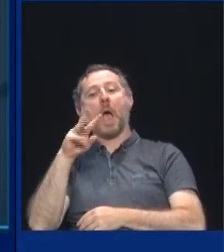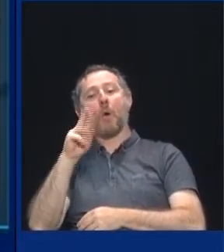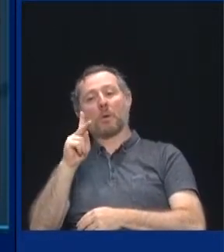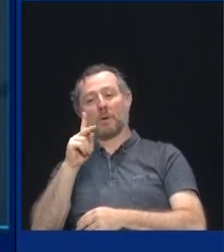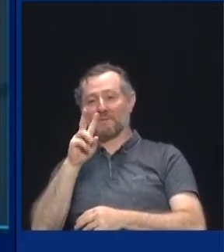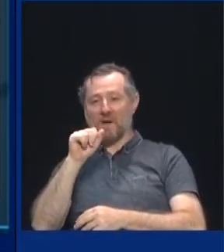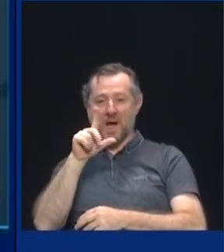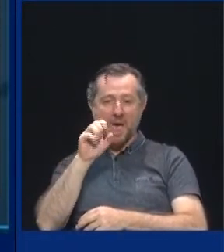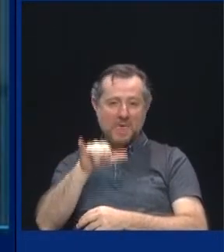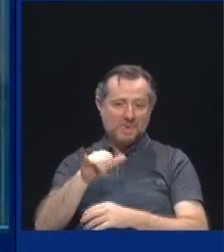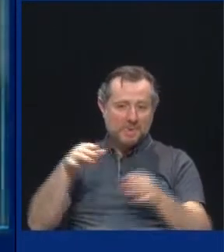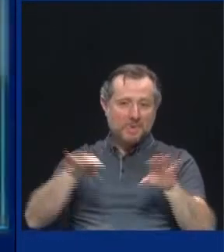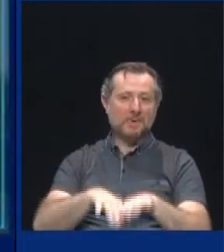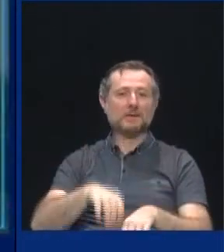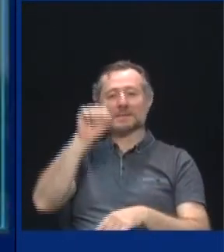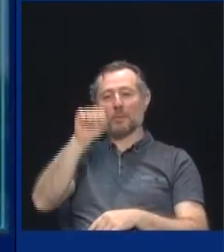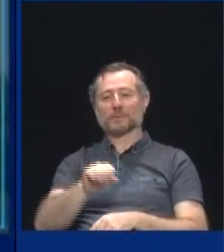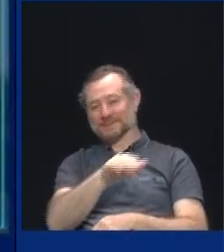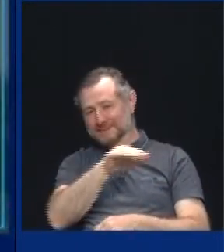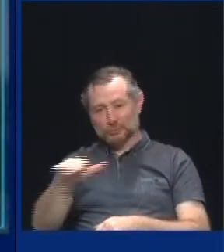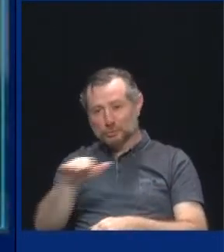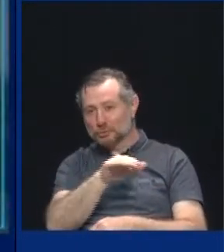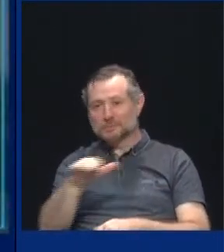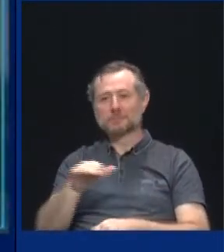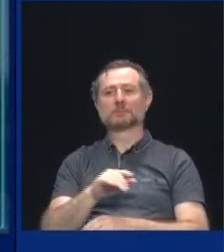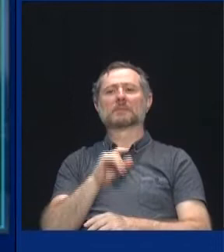HUDSON, IT IS THE VALLEY, IT IS THE NORTH COUNTRY, SOUTHERN